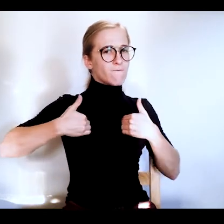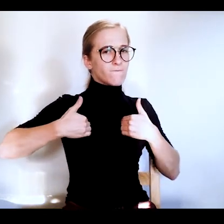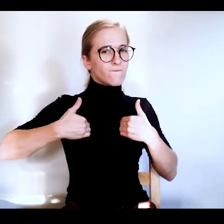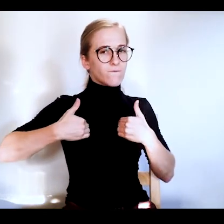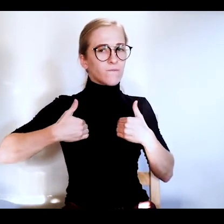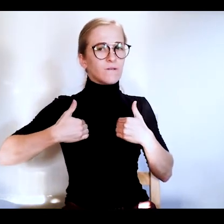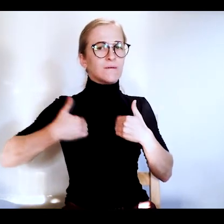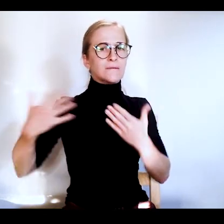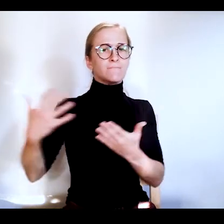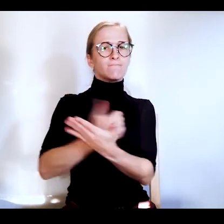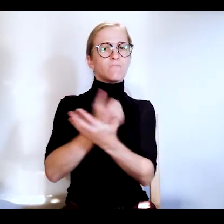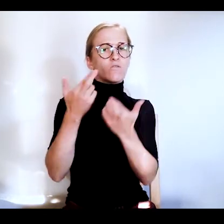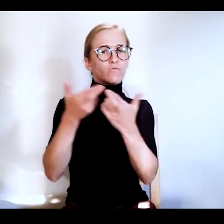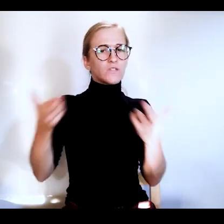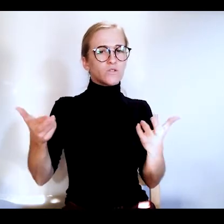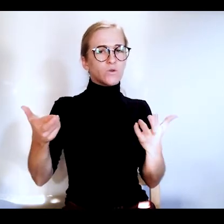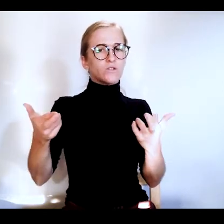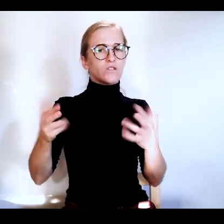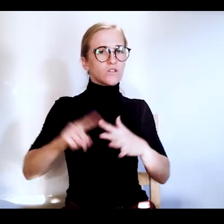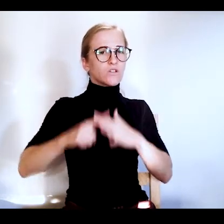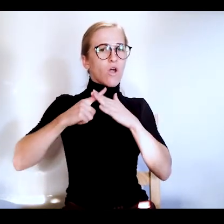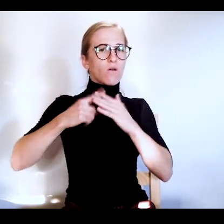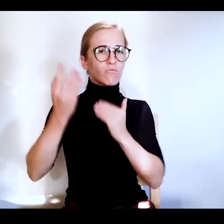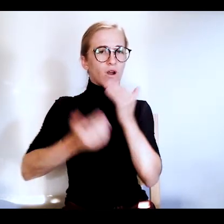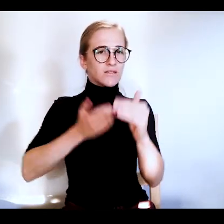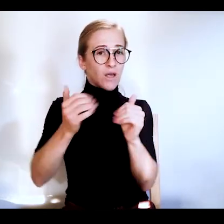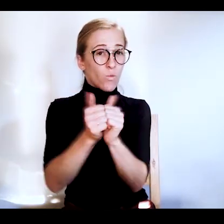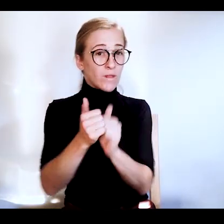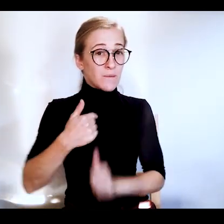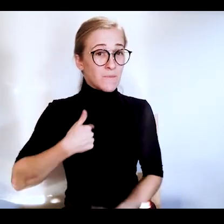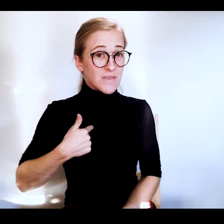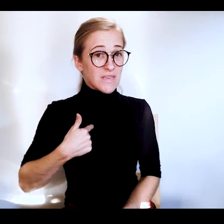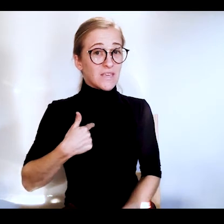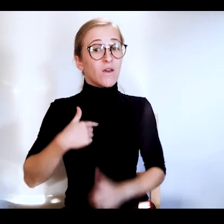to get resources to start this process with me, with Johnny,